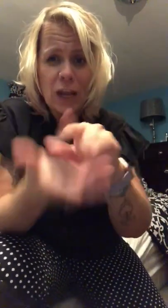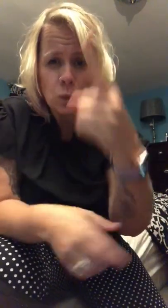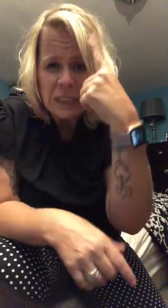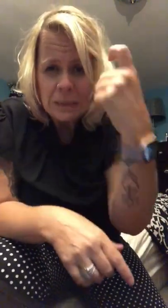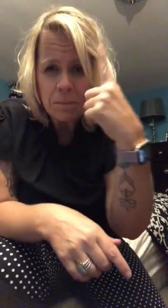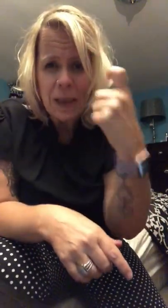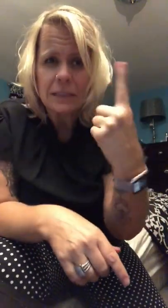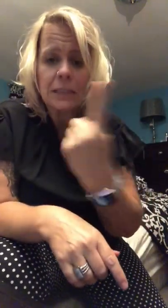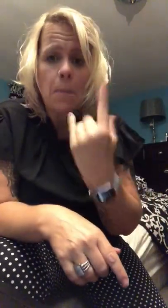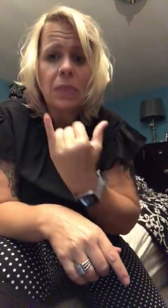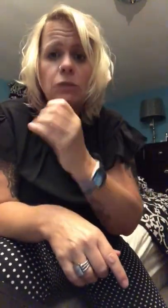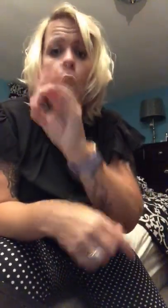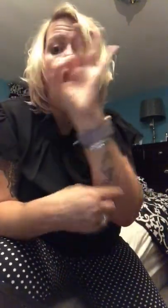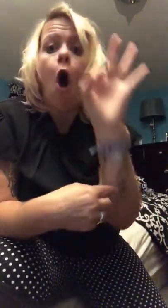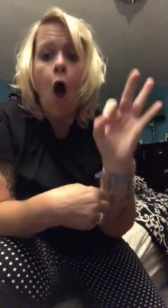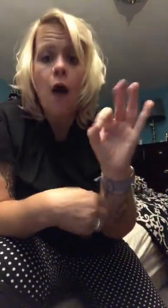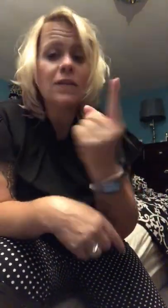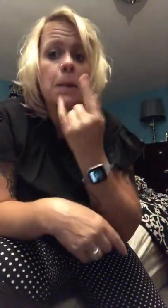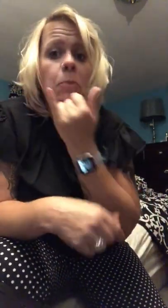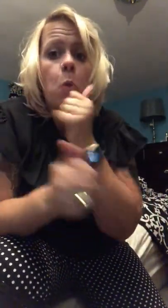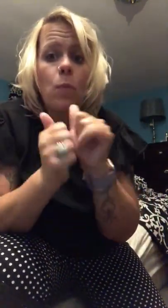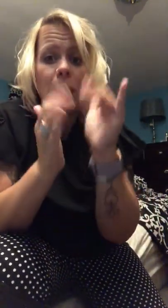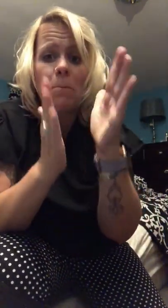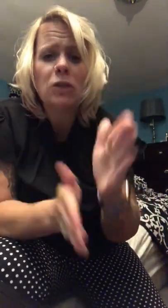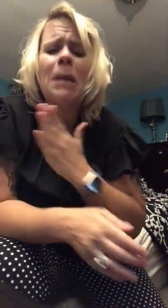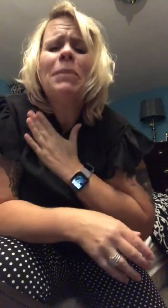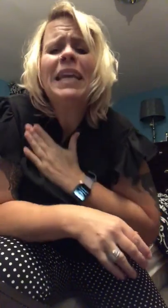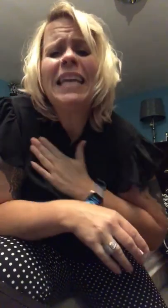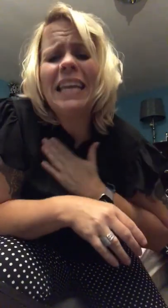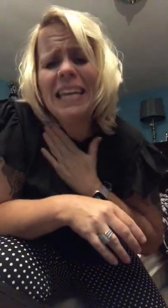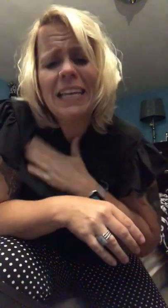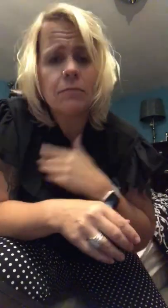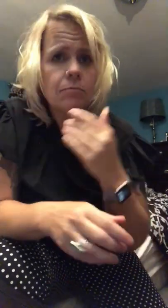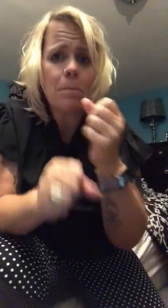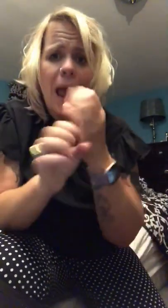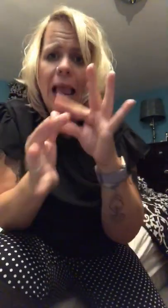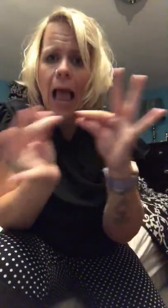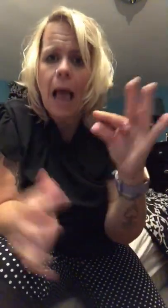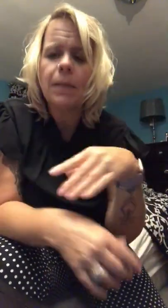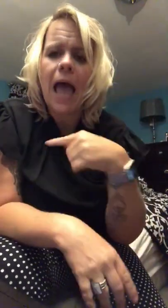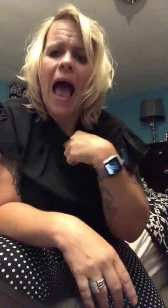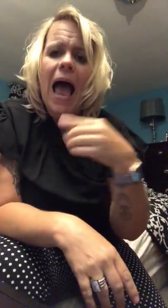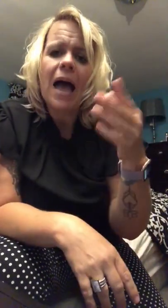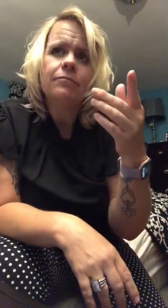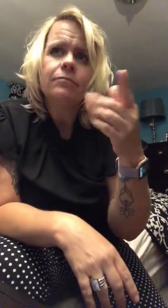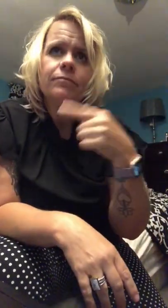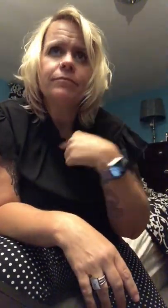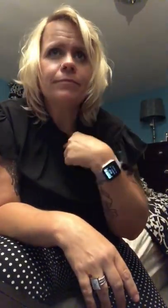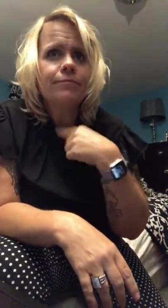you suspect something is off or wrong with this person. Please make a comment,